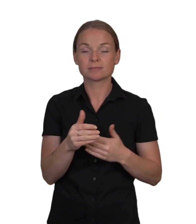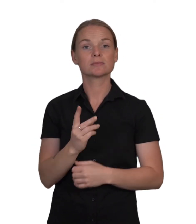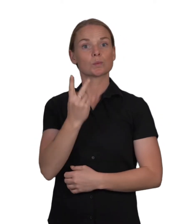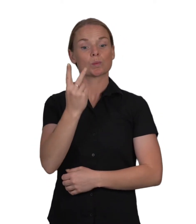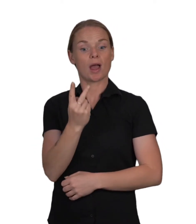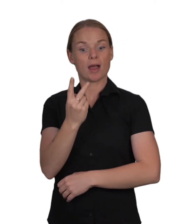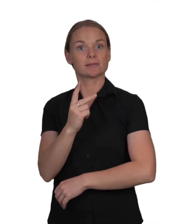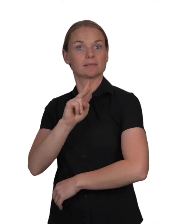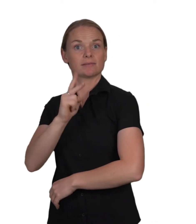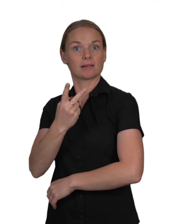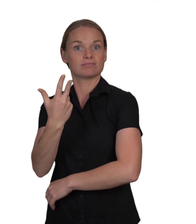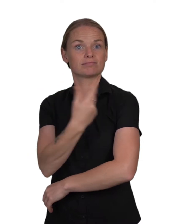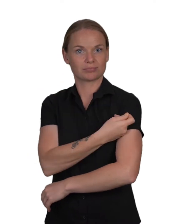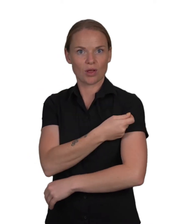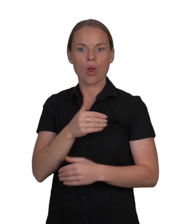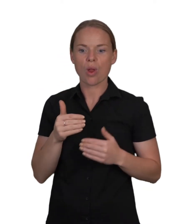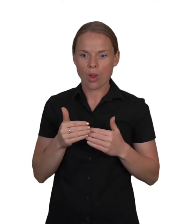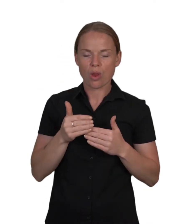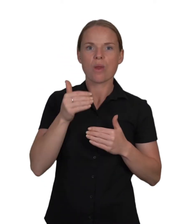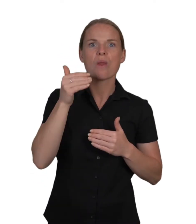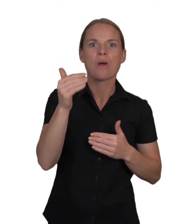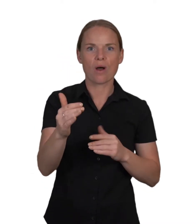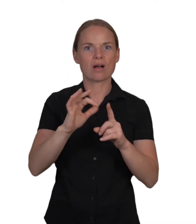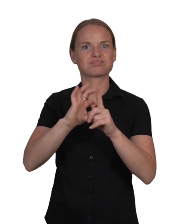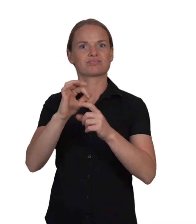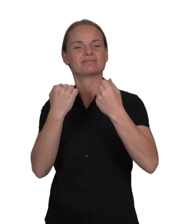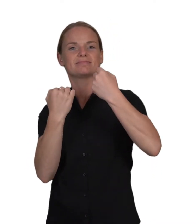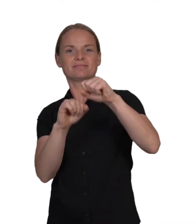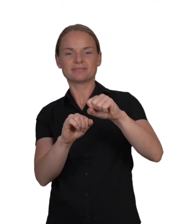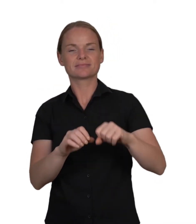Two doses will give optimal protection.